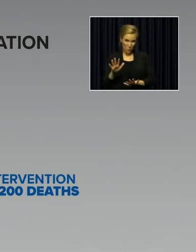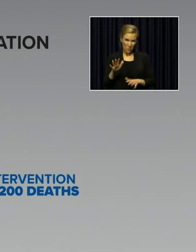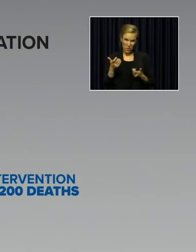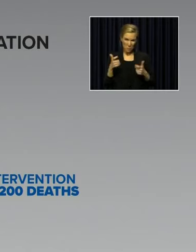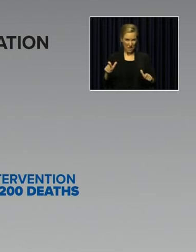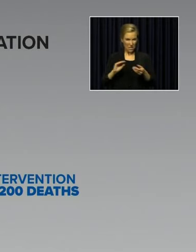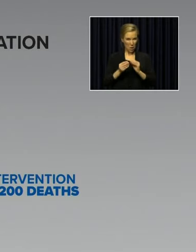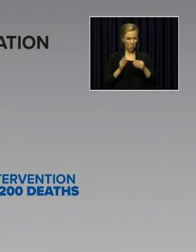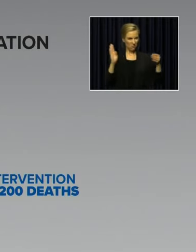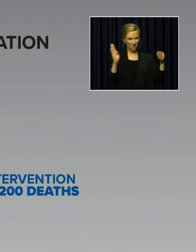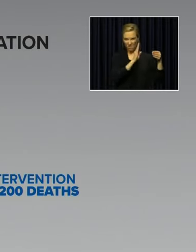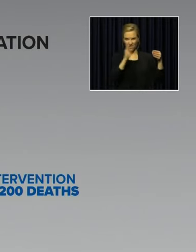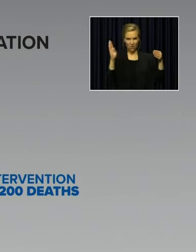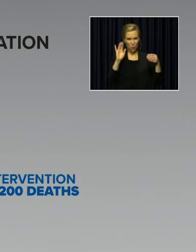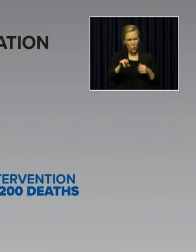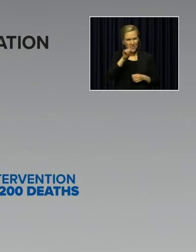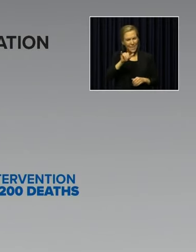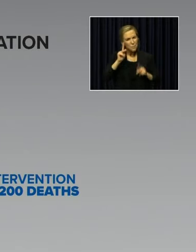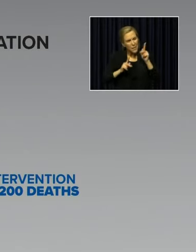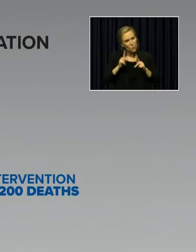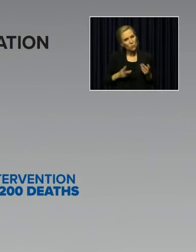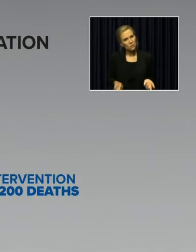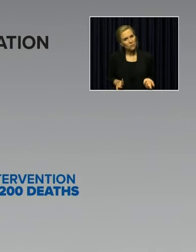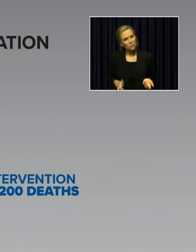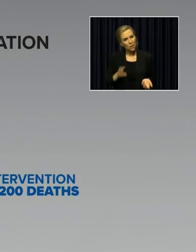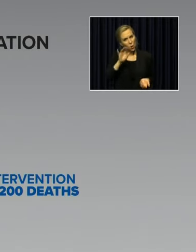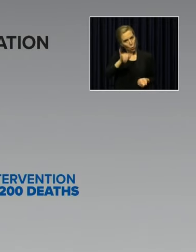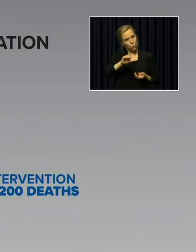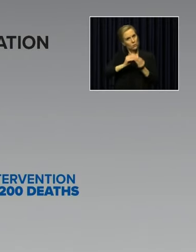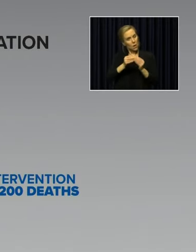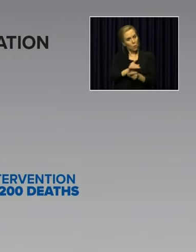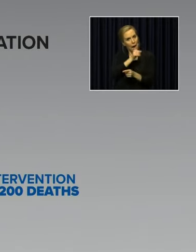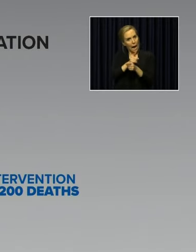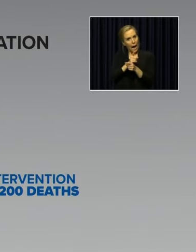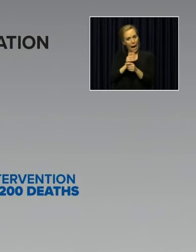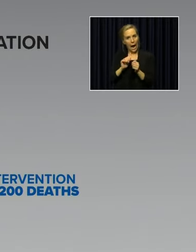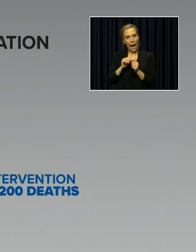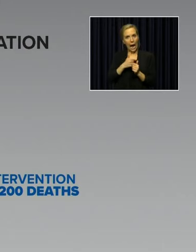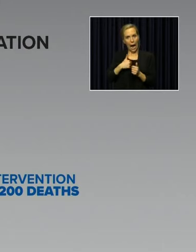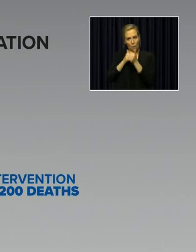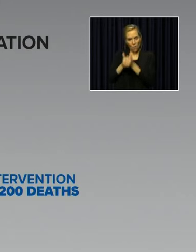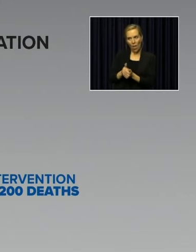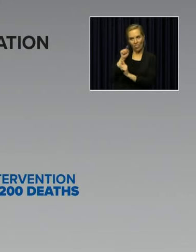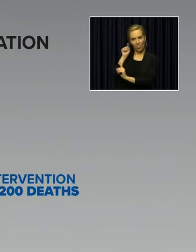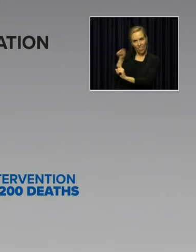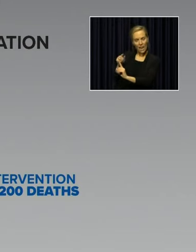CHRISTMAS WILL BE THE TIME WHEN WE KNOW IF WE HAVE THOSE 11,000